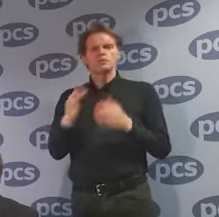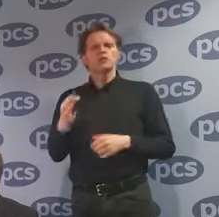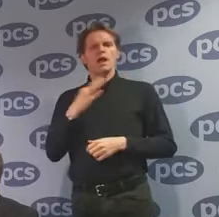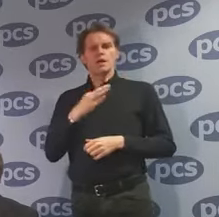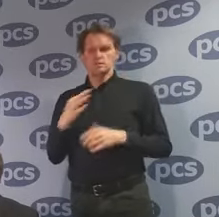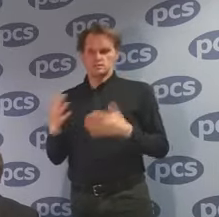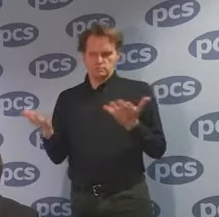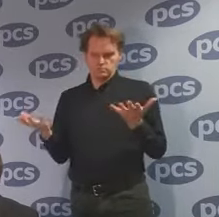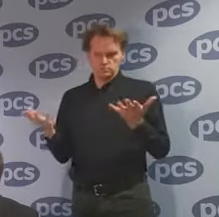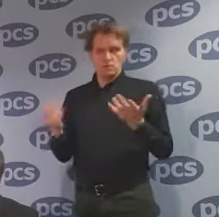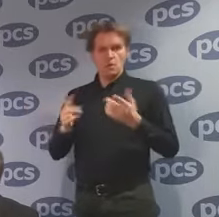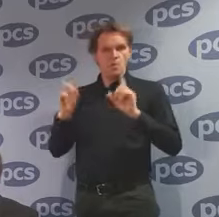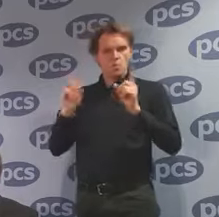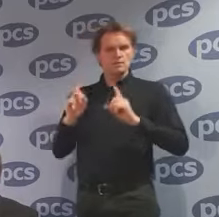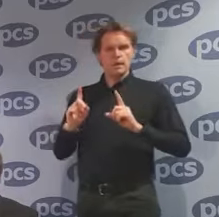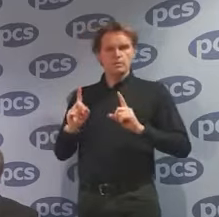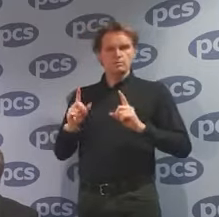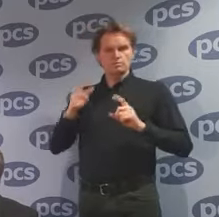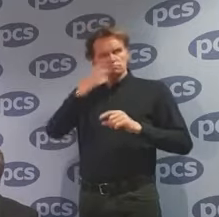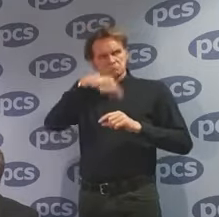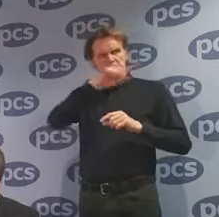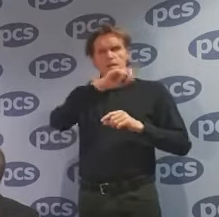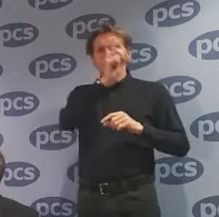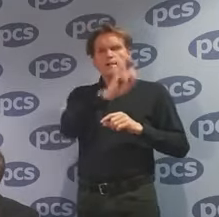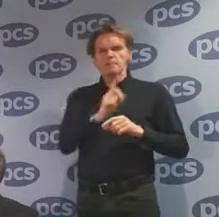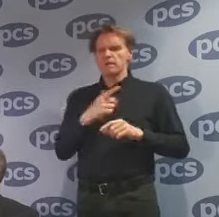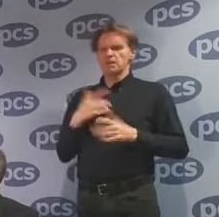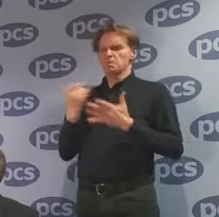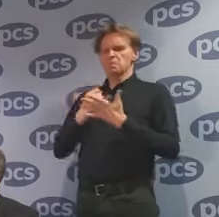hostility to our pay campaign the government has taken advantage of the